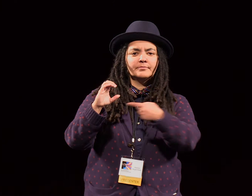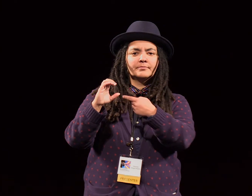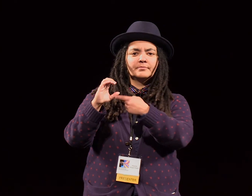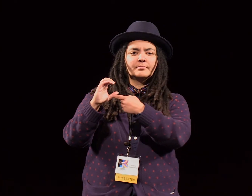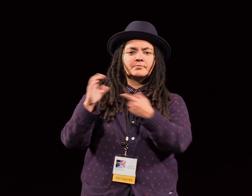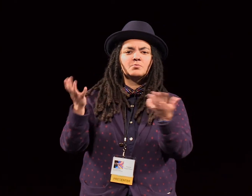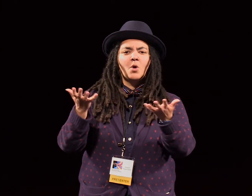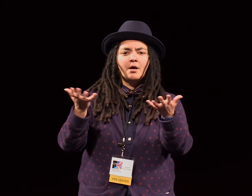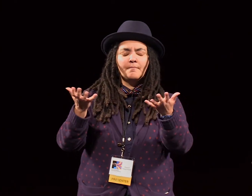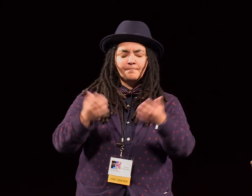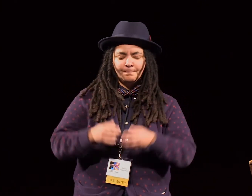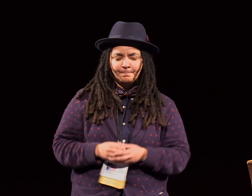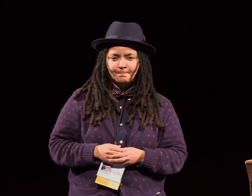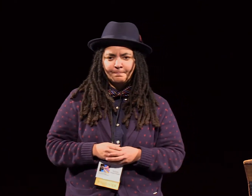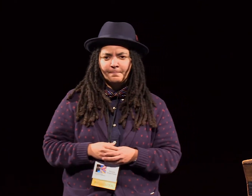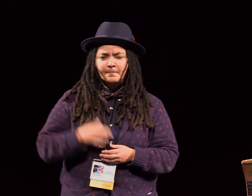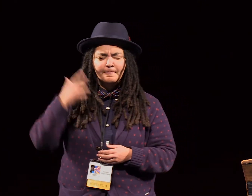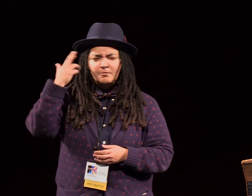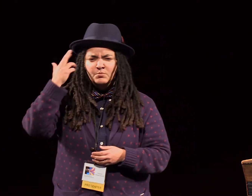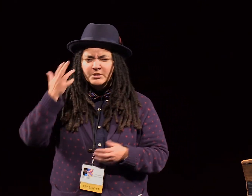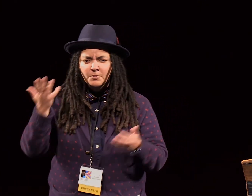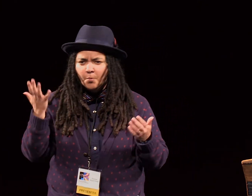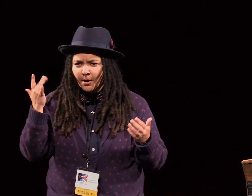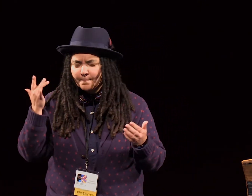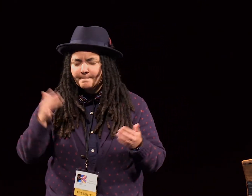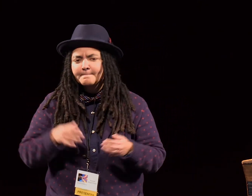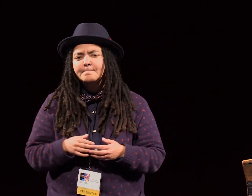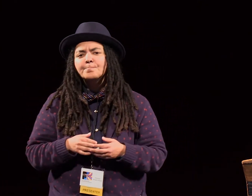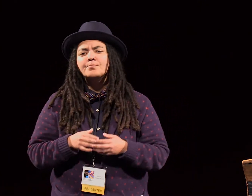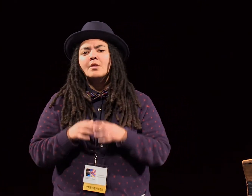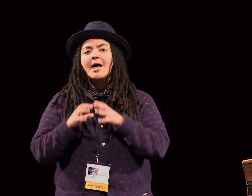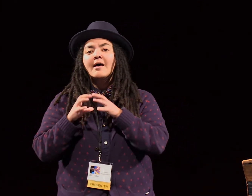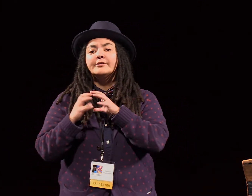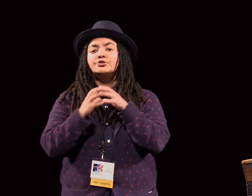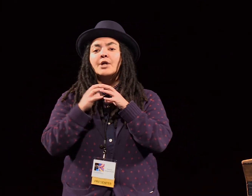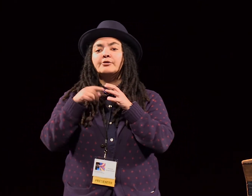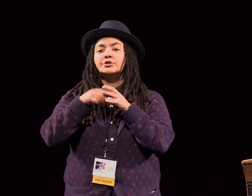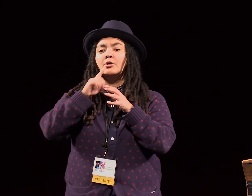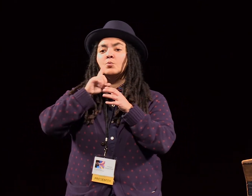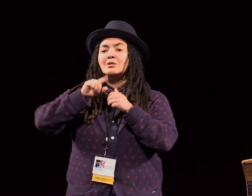the primary focus, which is race. You may be wondering the reason why I say this.